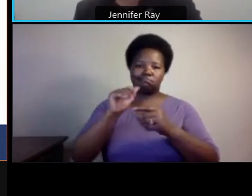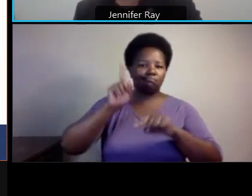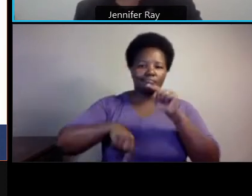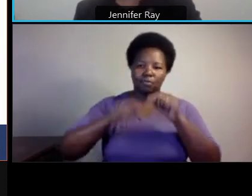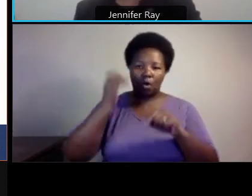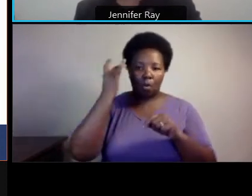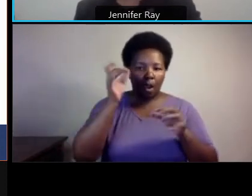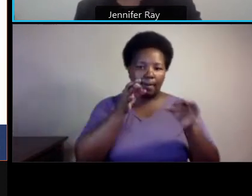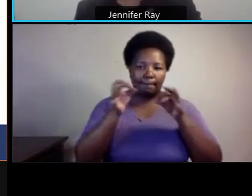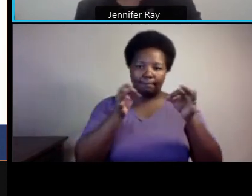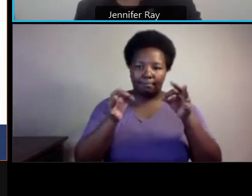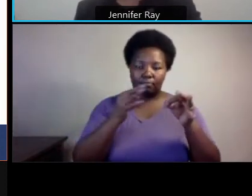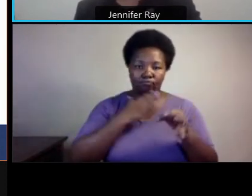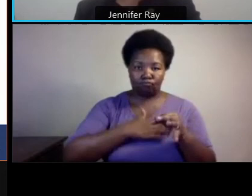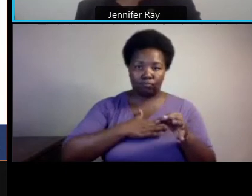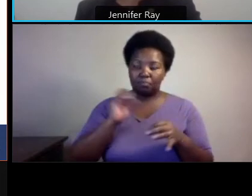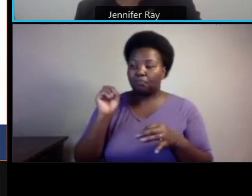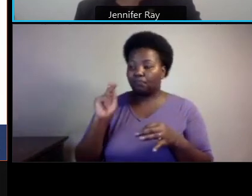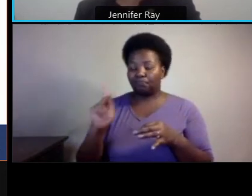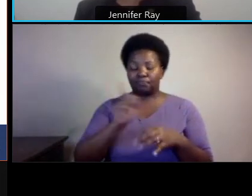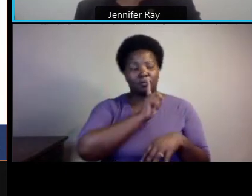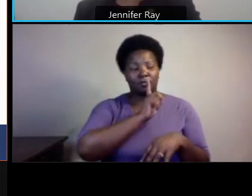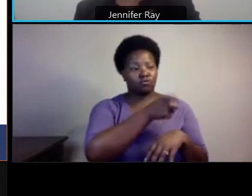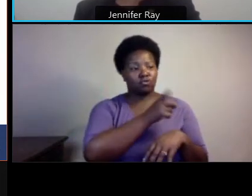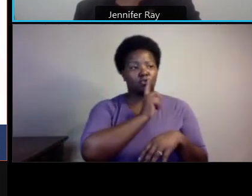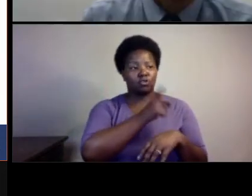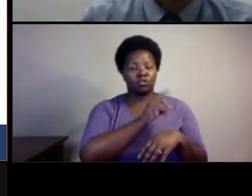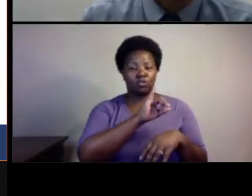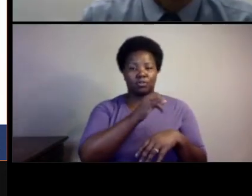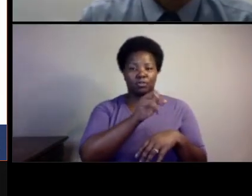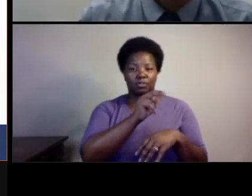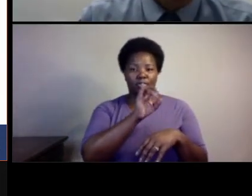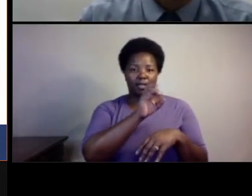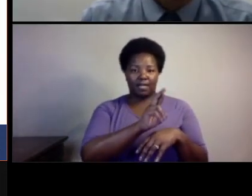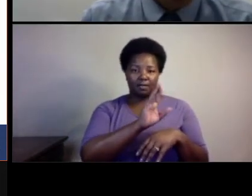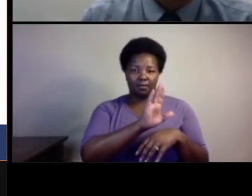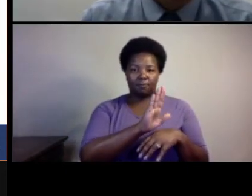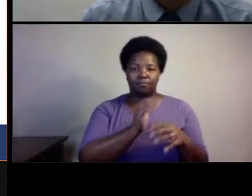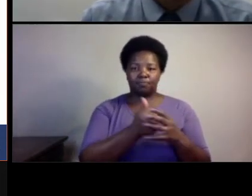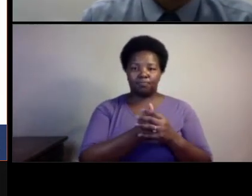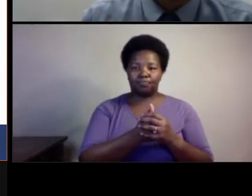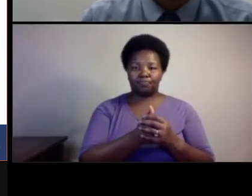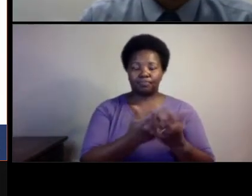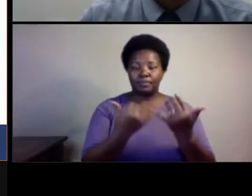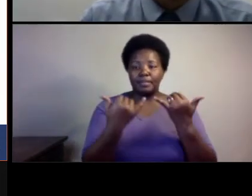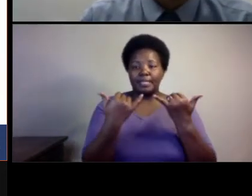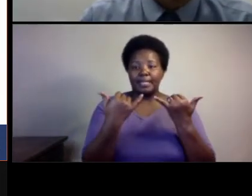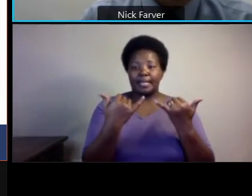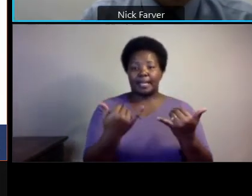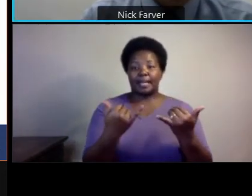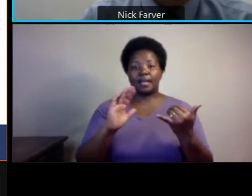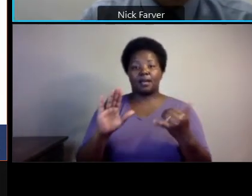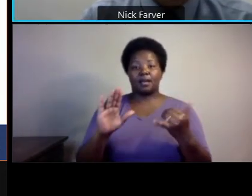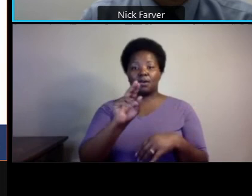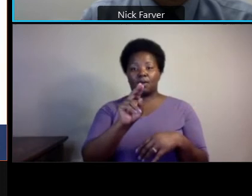just for our sure jennifer so you know the the nepa evaluation was done and